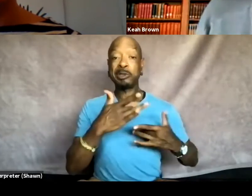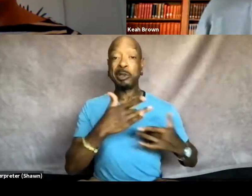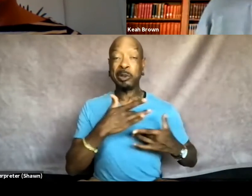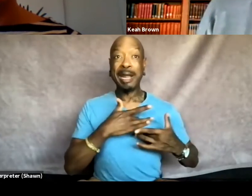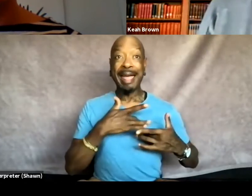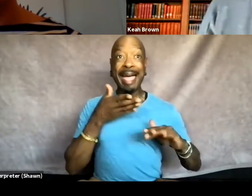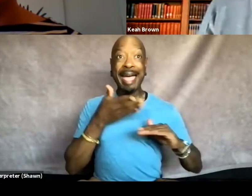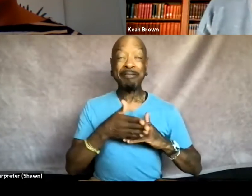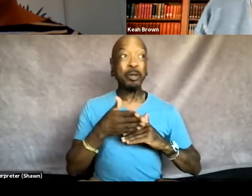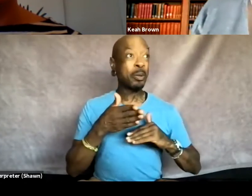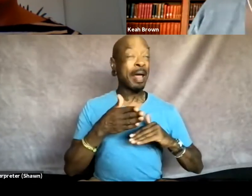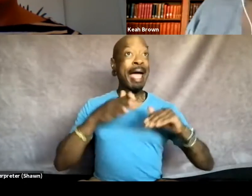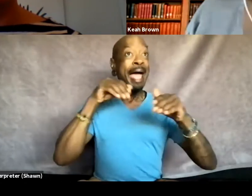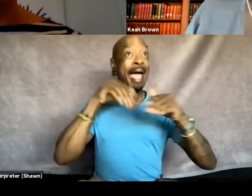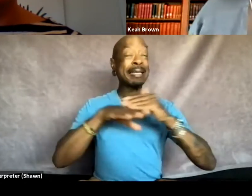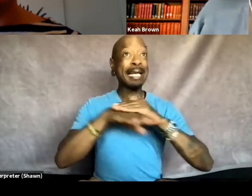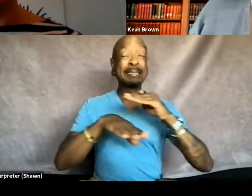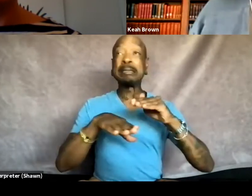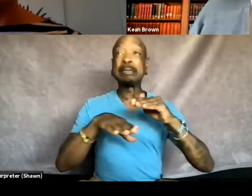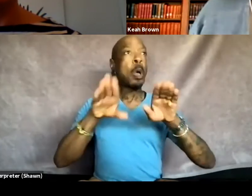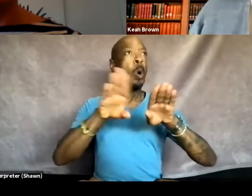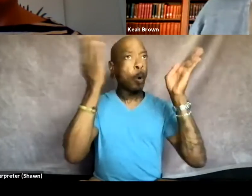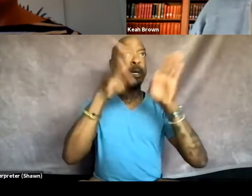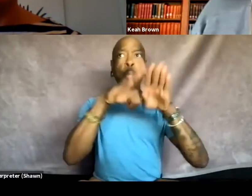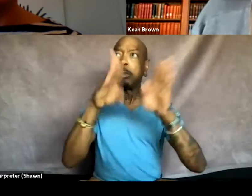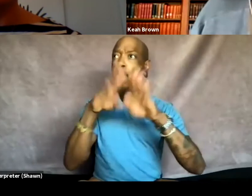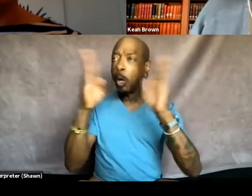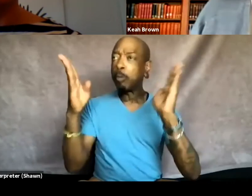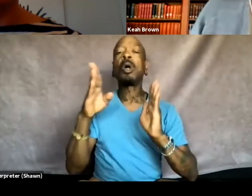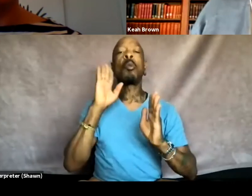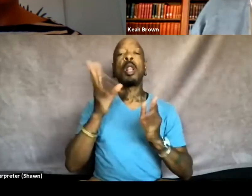Keah Brown: The minute that everything opens back up and people are vaccinated and people